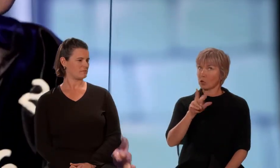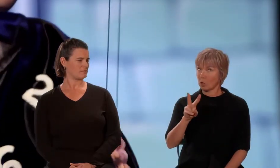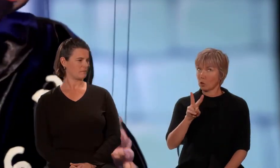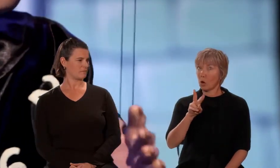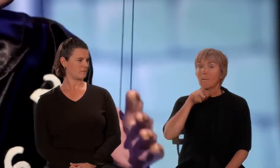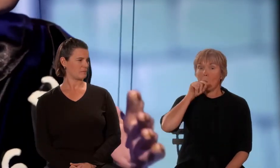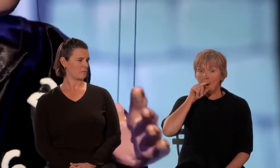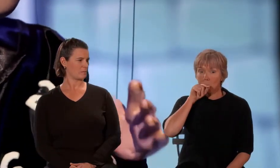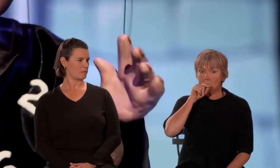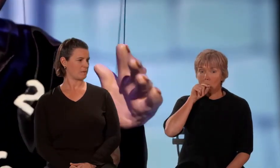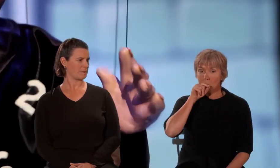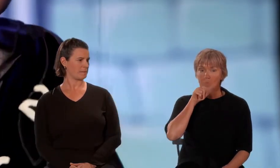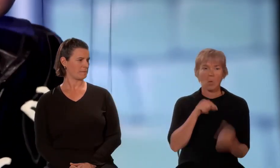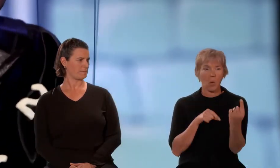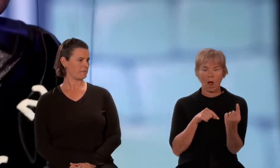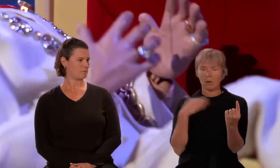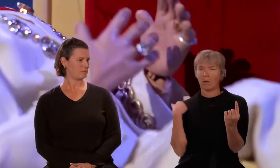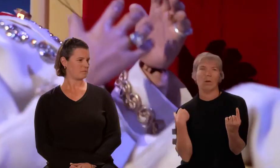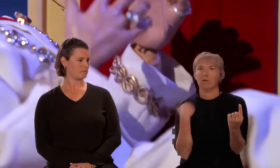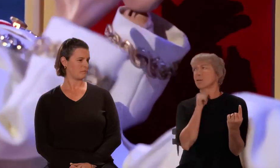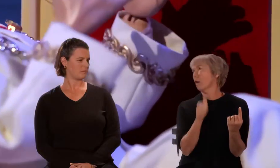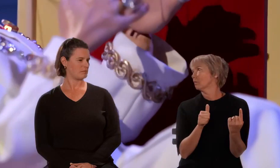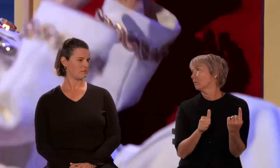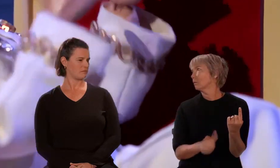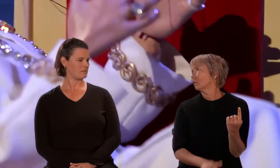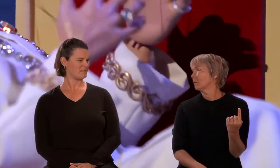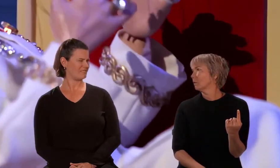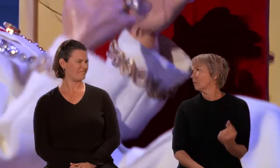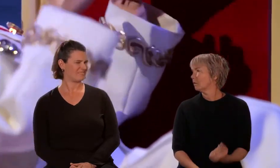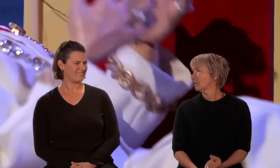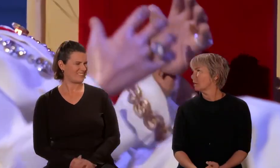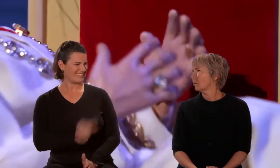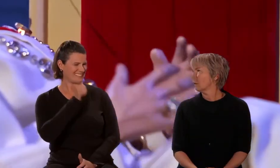but not one is my fault. (piano notes play) [King] There aren't that many birds.